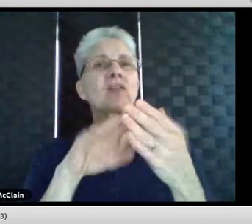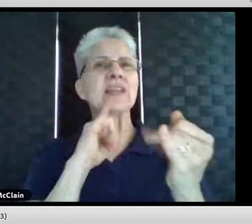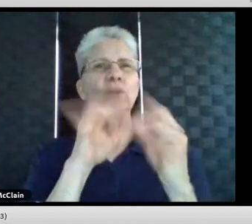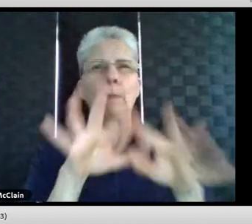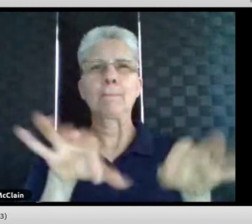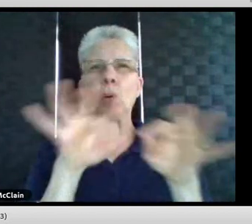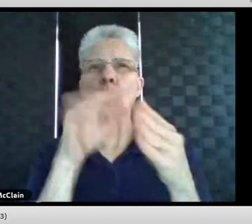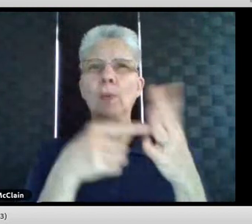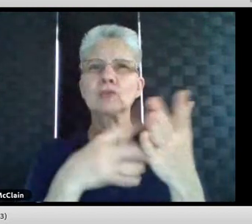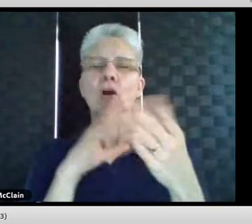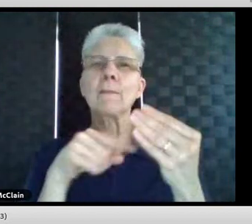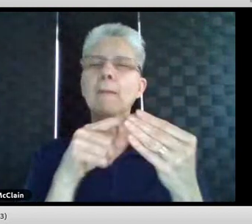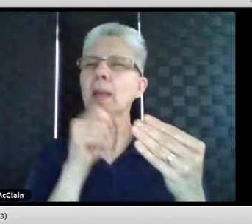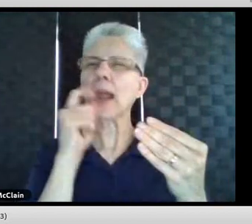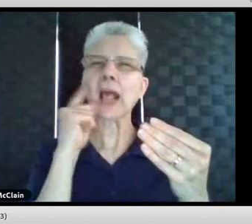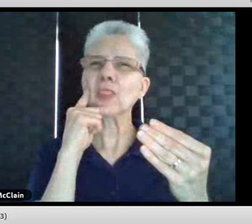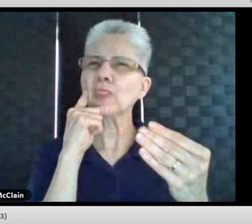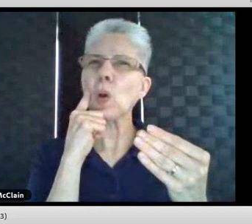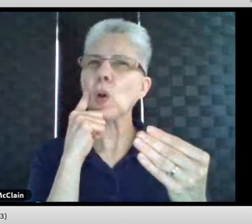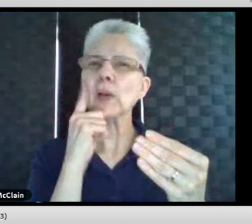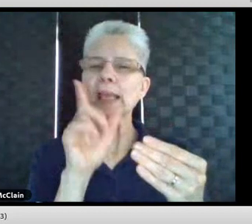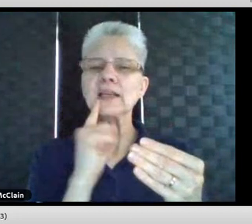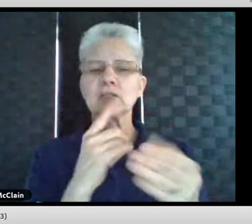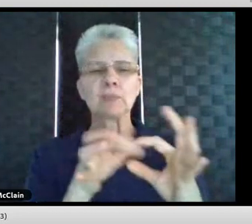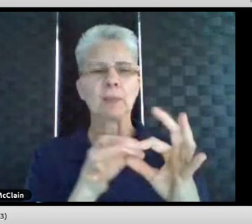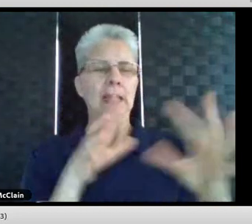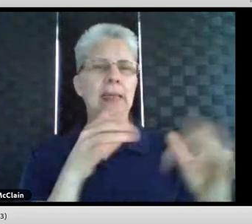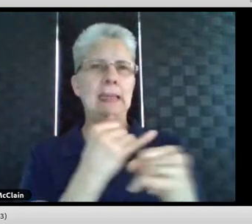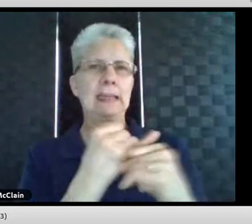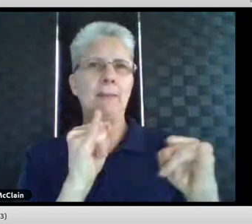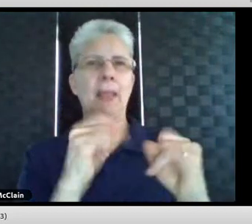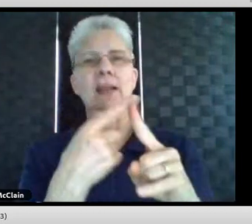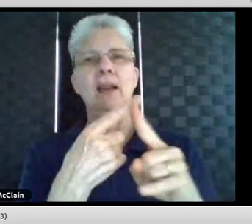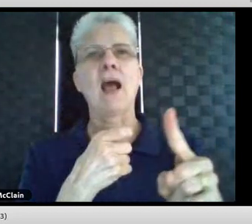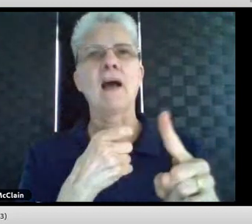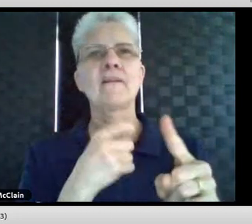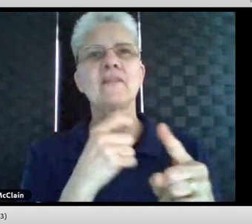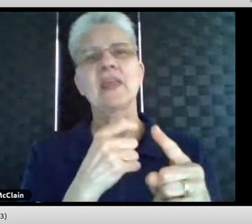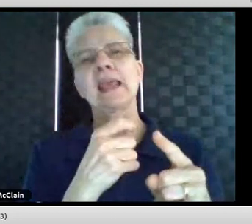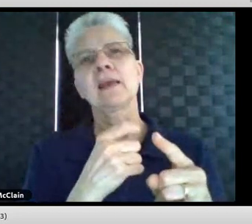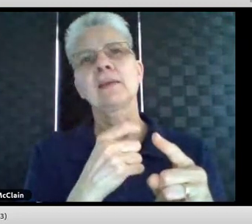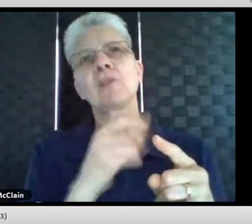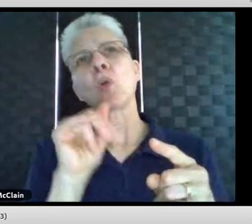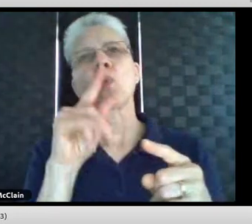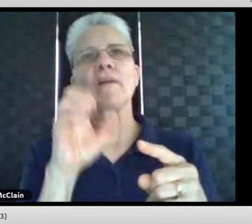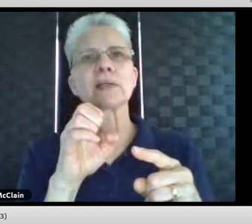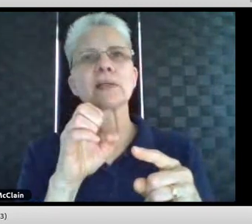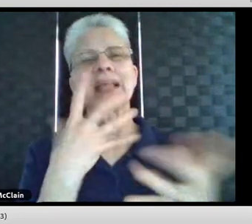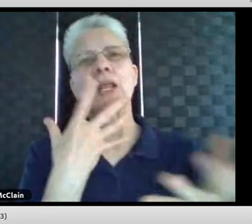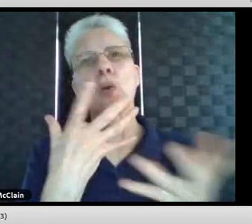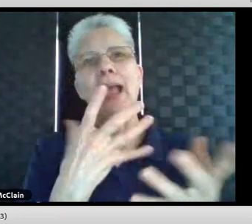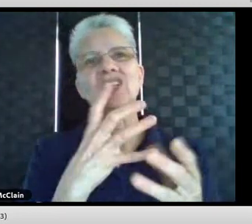However, I don't think it can operate independently of the entire reference-interaction cycle, and these are kind of my tips.